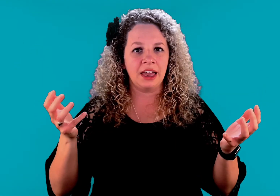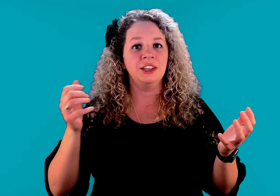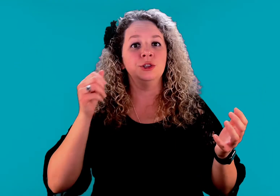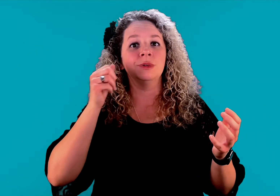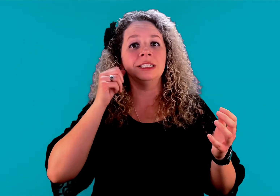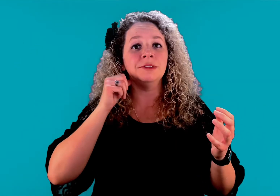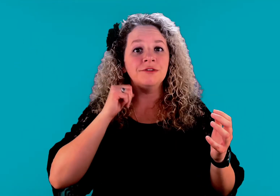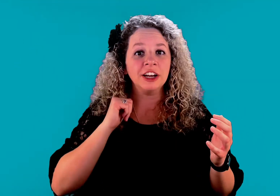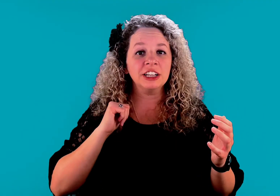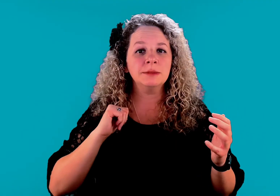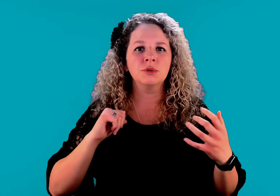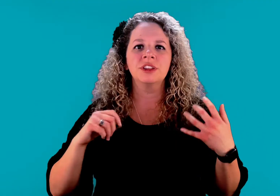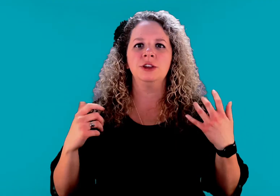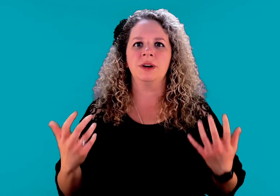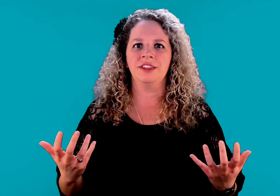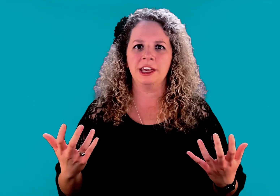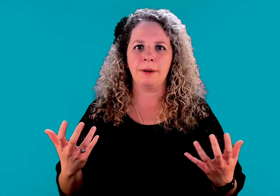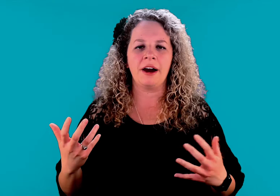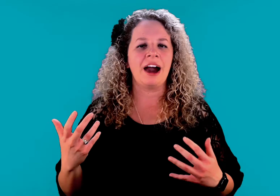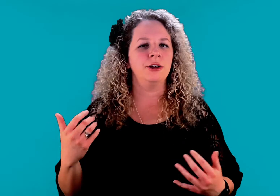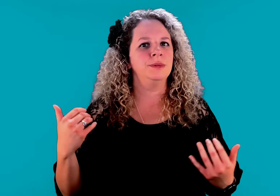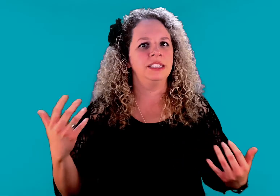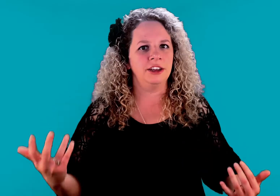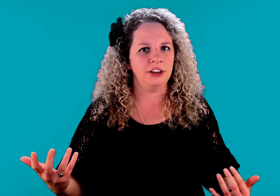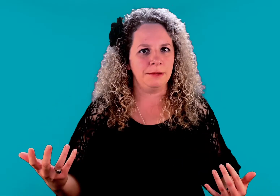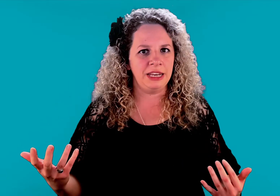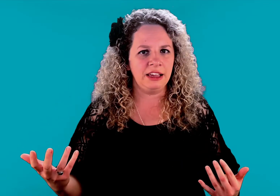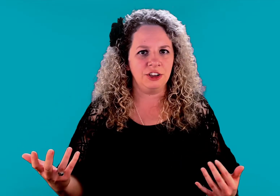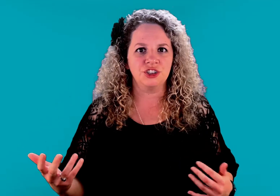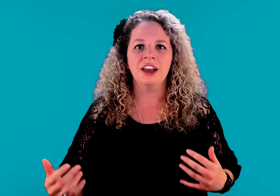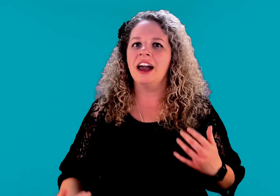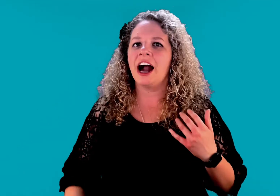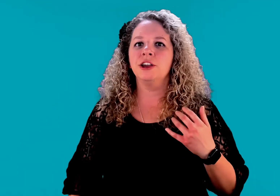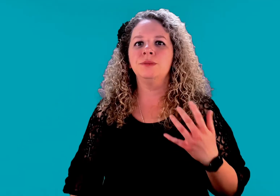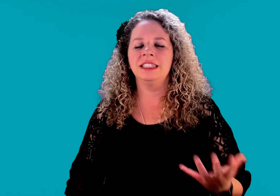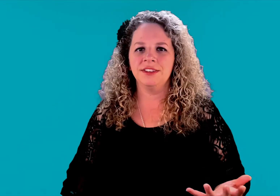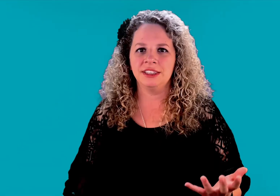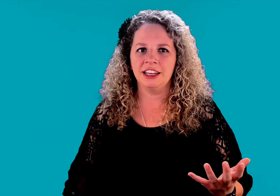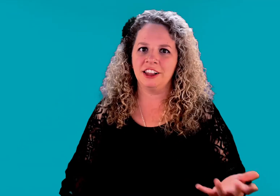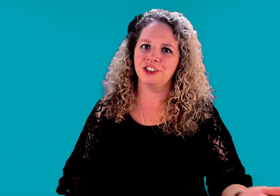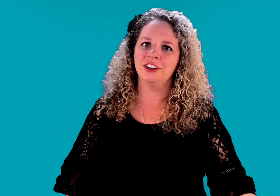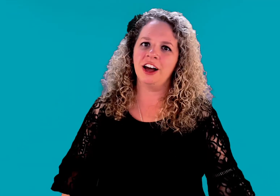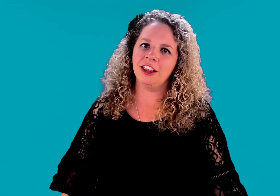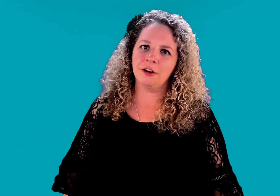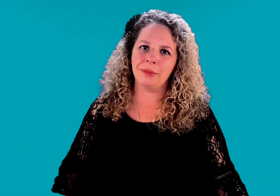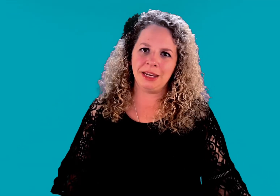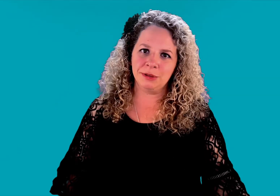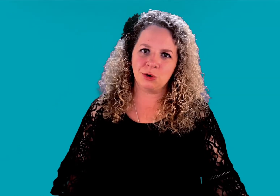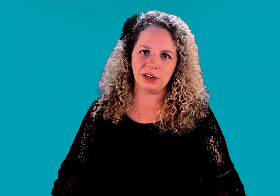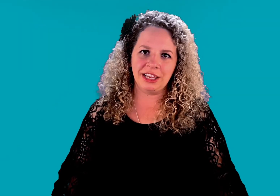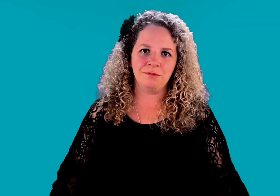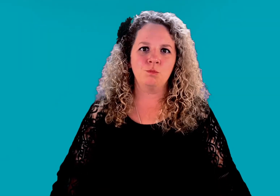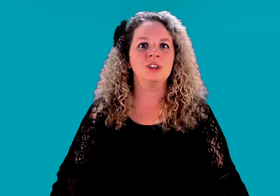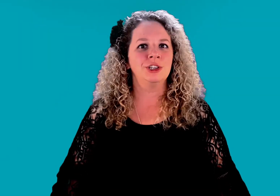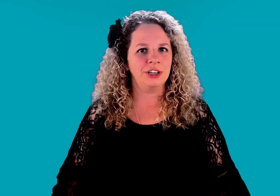so you want to be very smooth and you want to think about how you would say your name in English. How you would say this in English: Hello my name is Courtney. What's your name?".